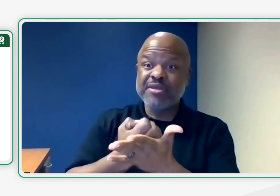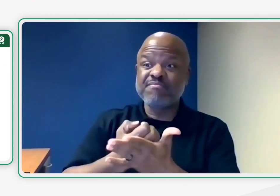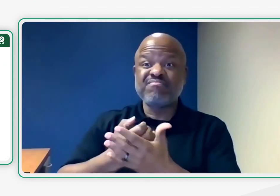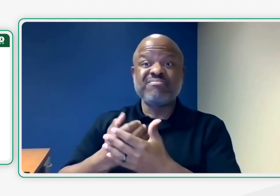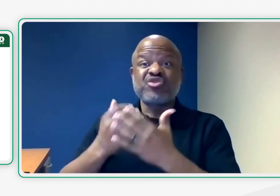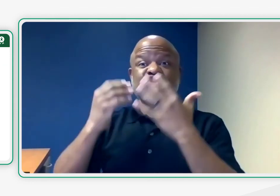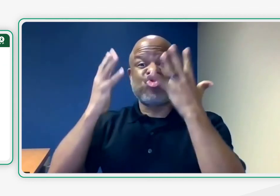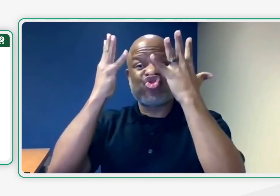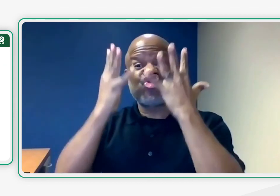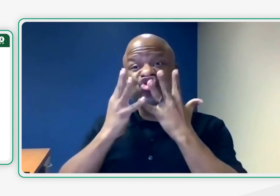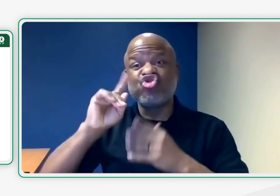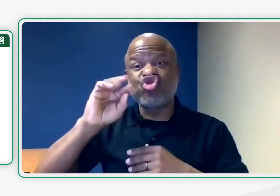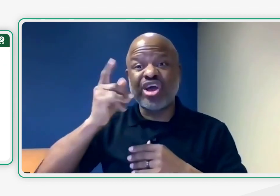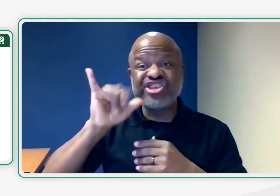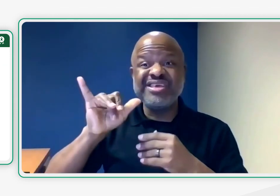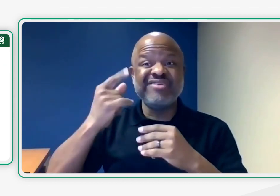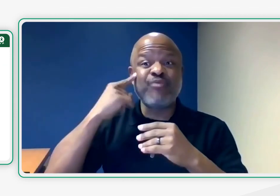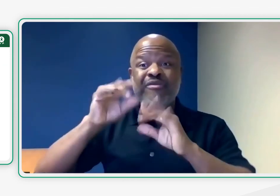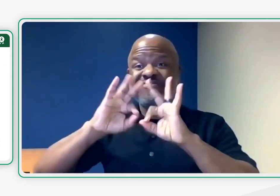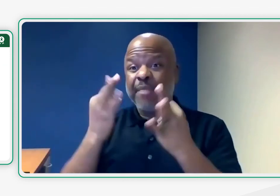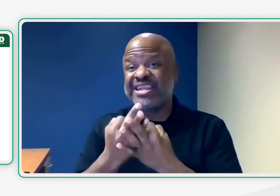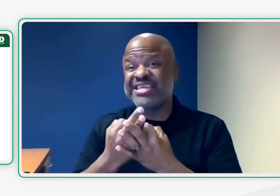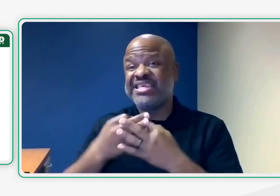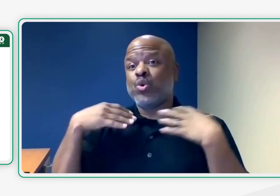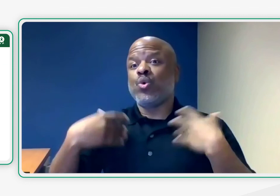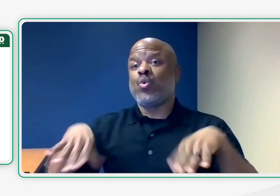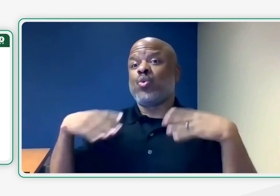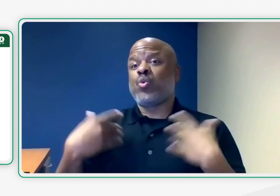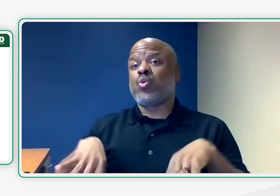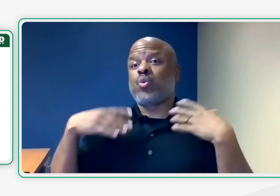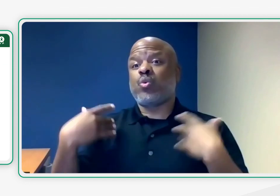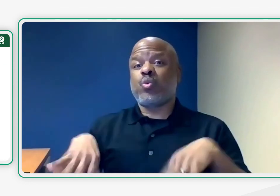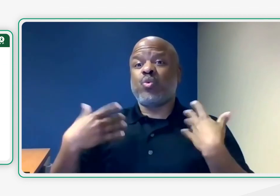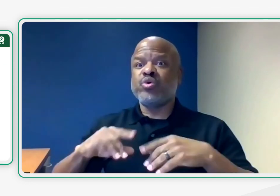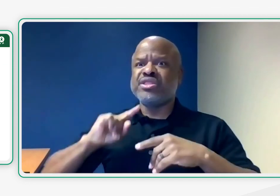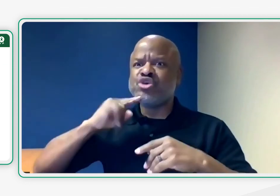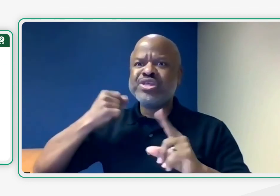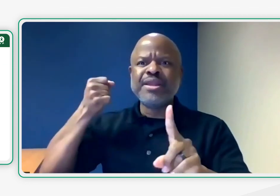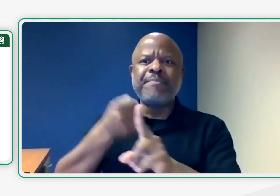It became one of the biggest impacts to our lives, having a detrimental effect on our families, our